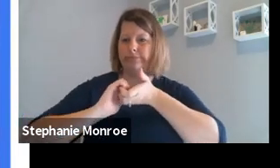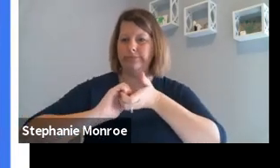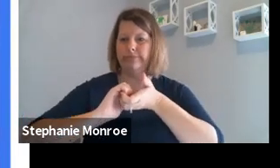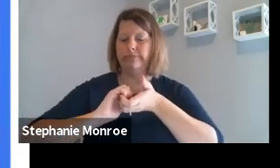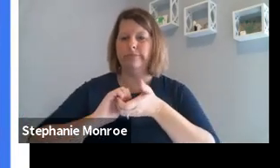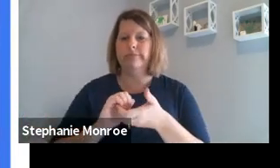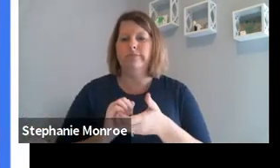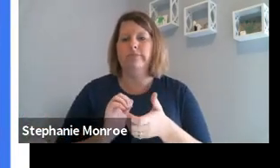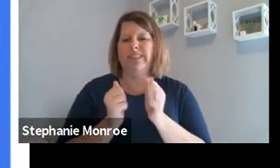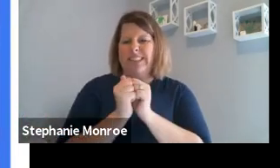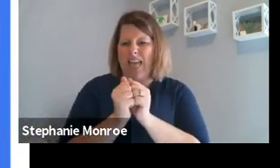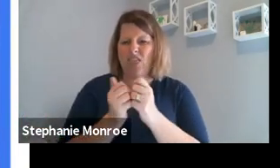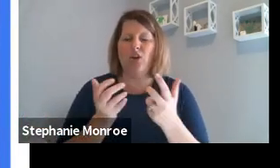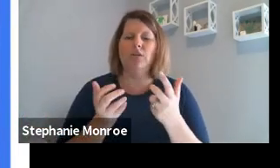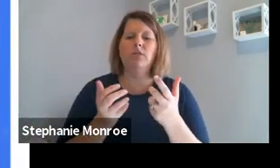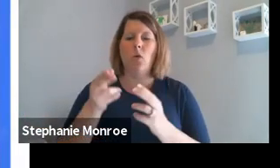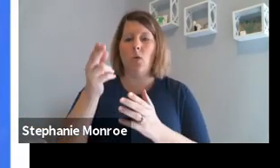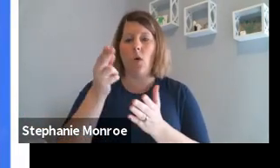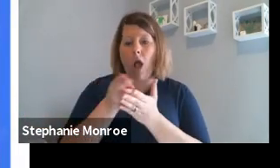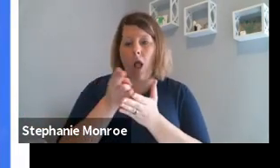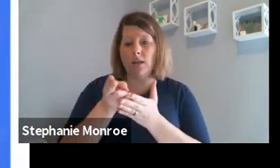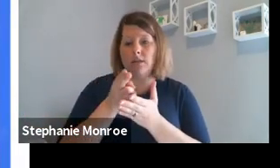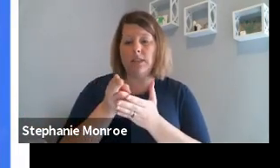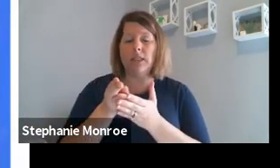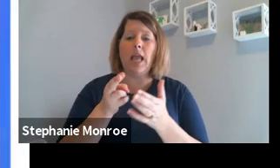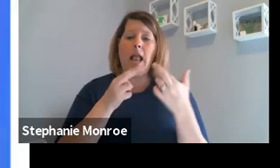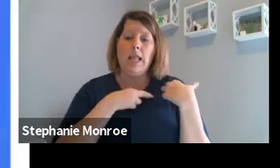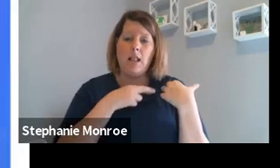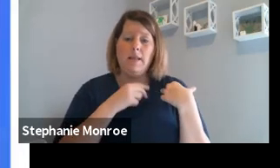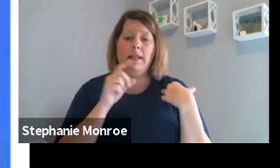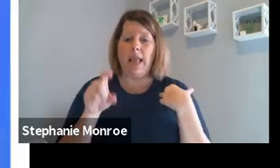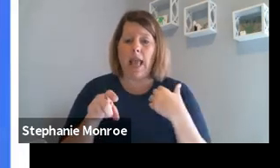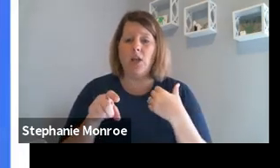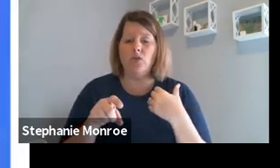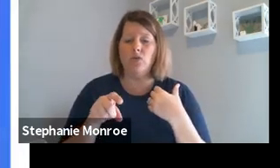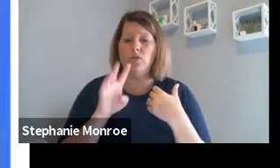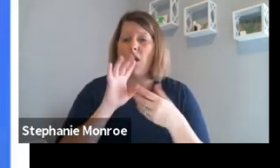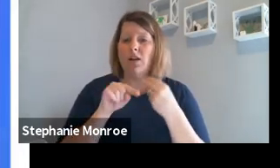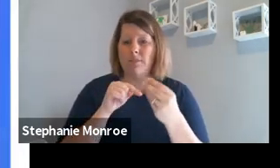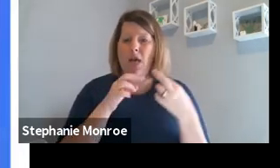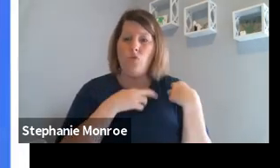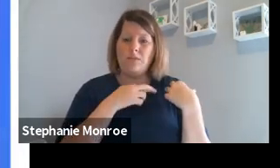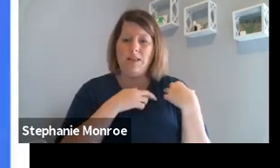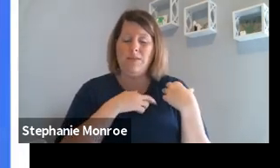Honesty and accountability, deals with the responsibility that each person brings